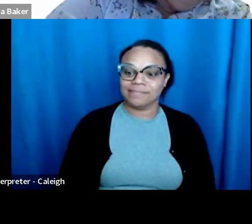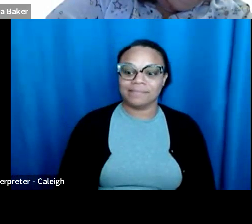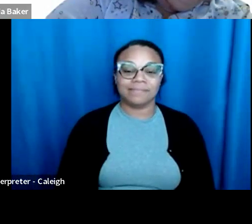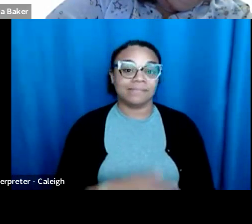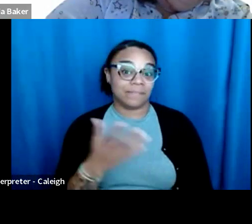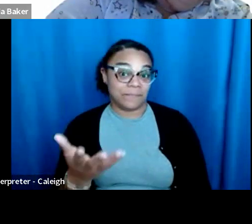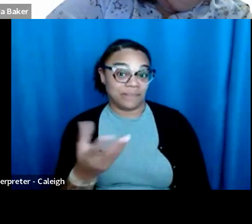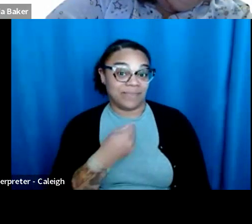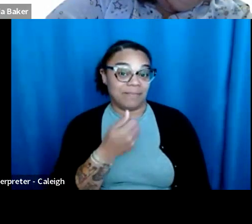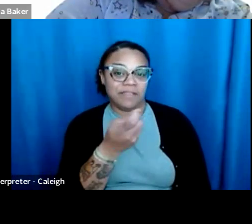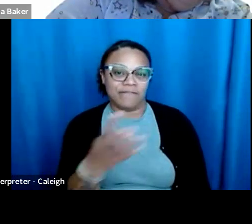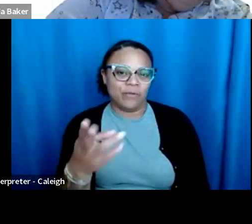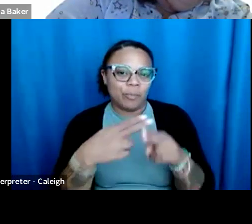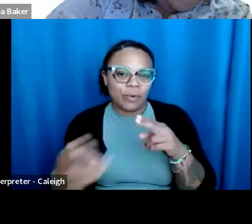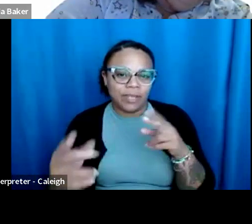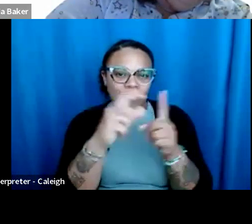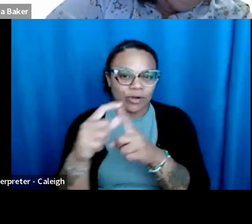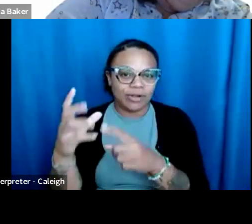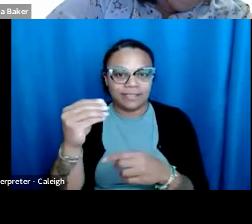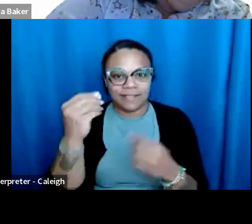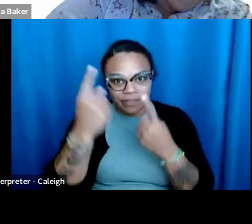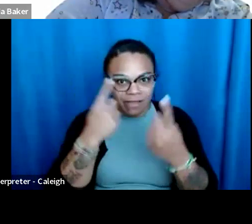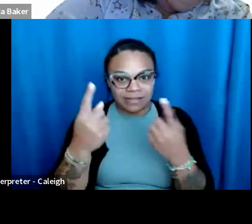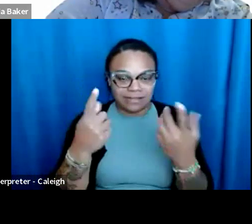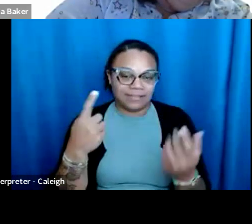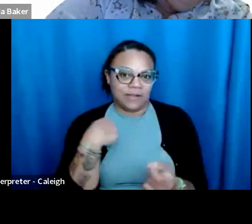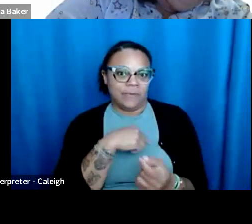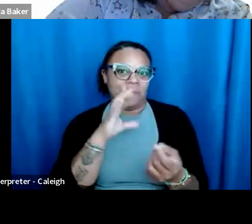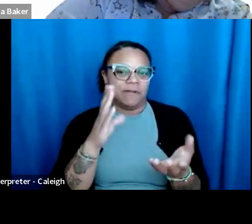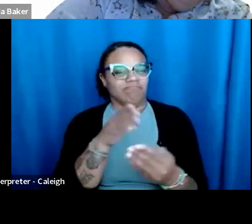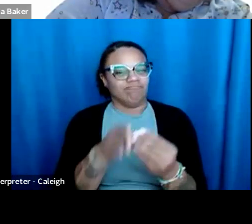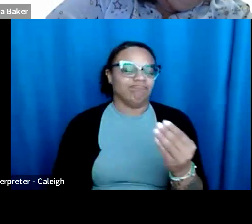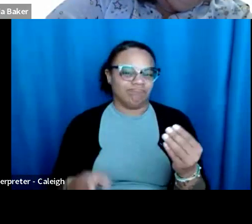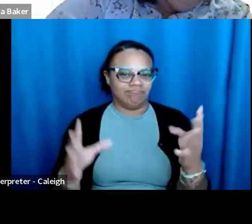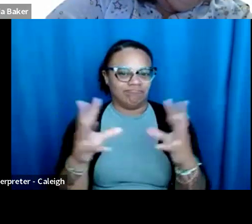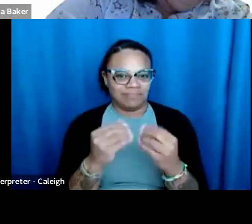or thoughts about this, that'd be great as we close out today. And the question is,